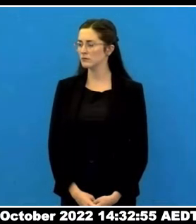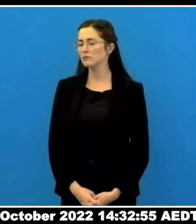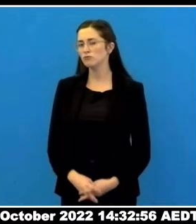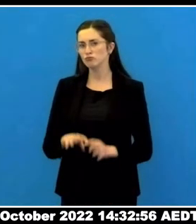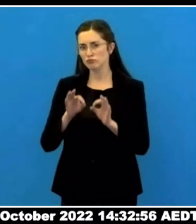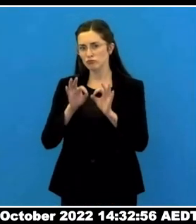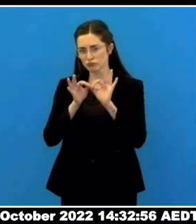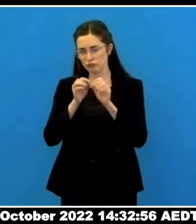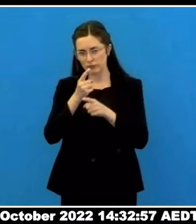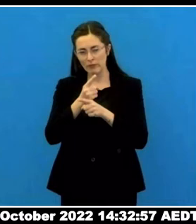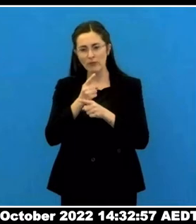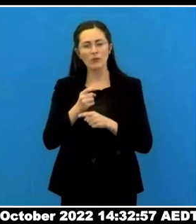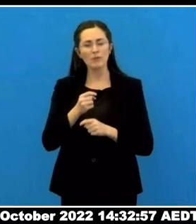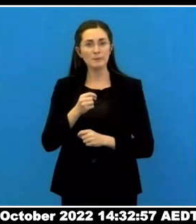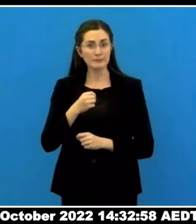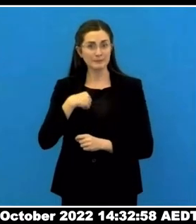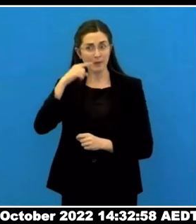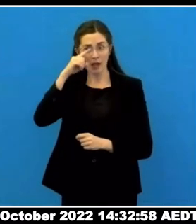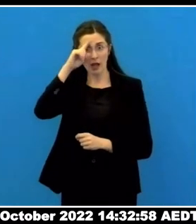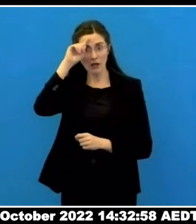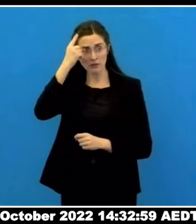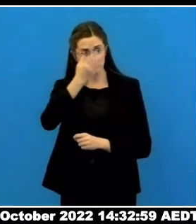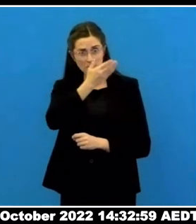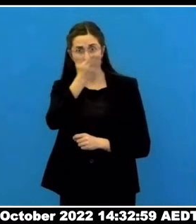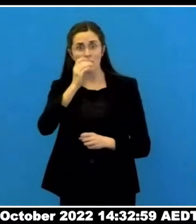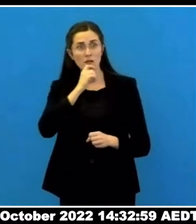I understand that the government has allocated large amounts of money